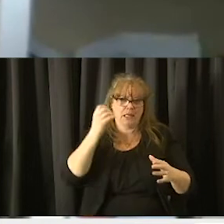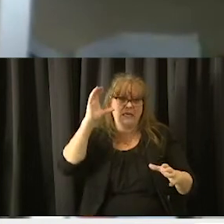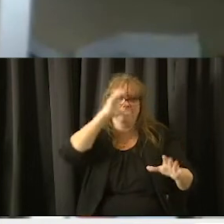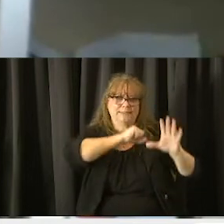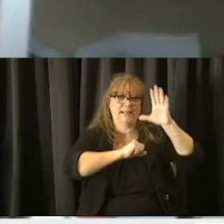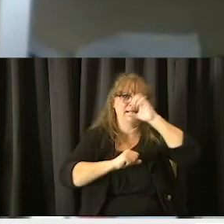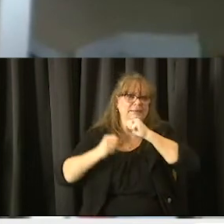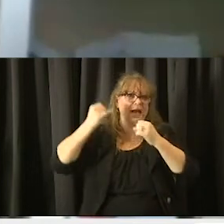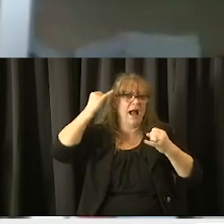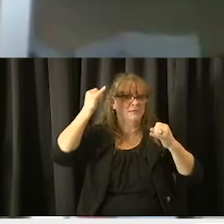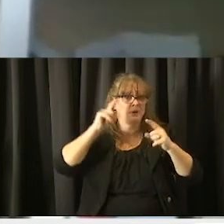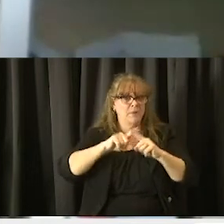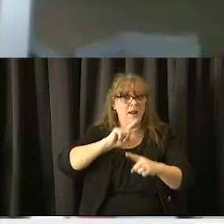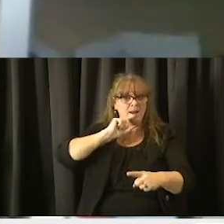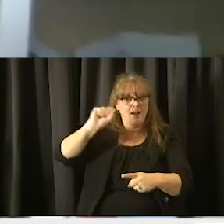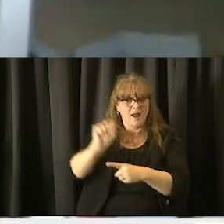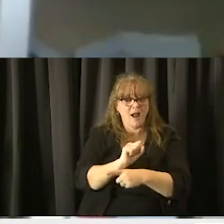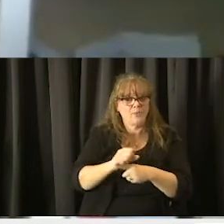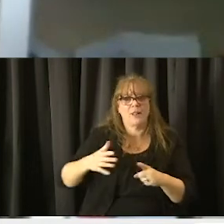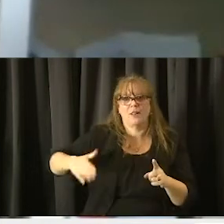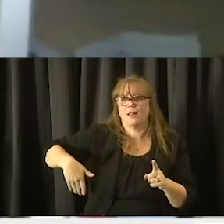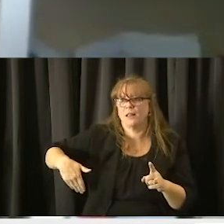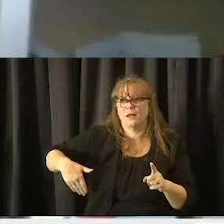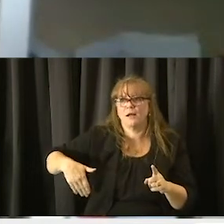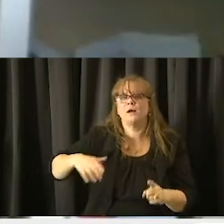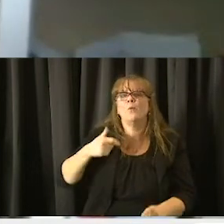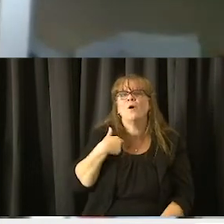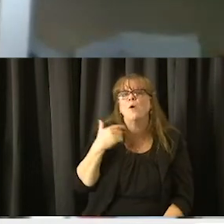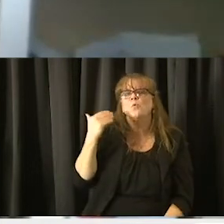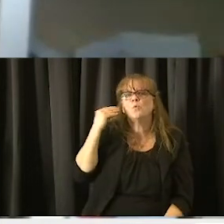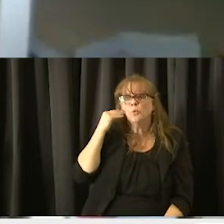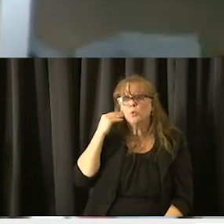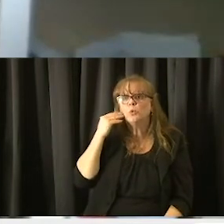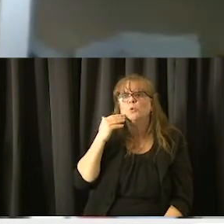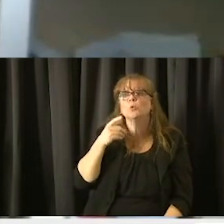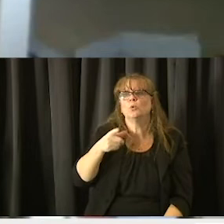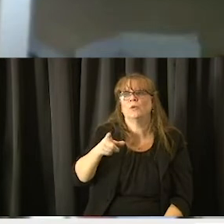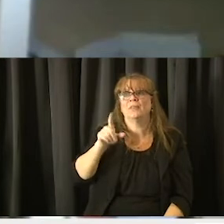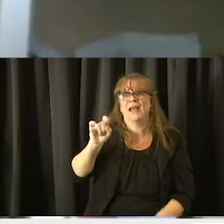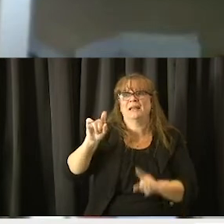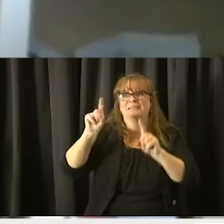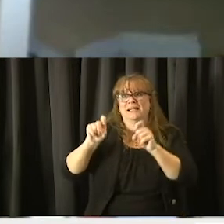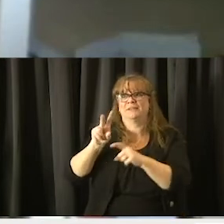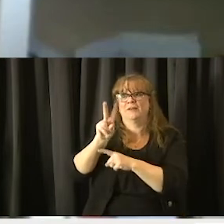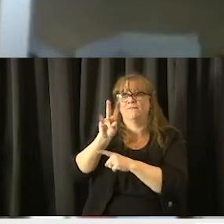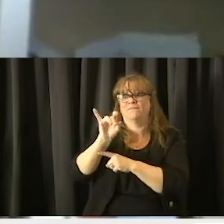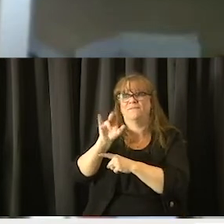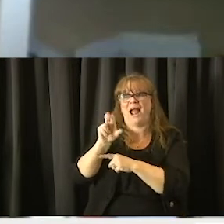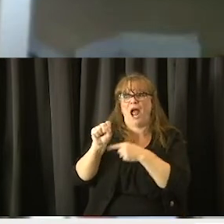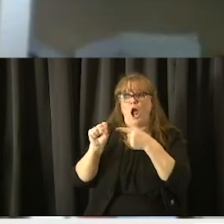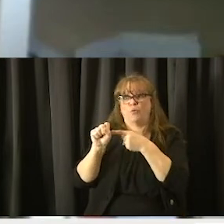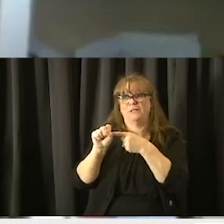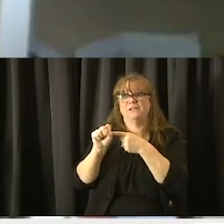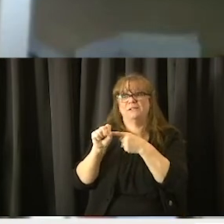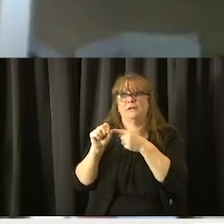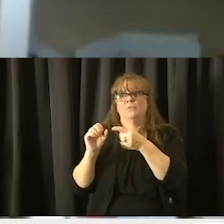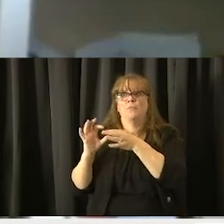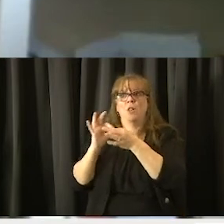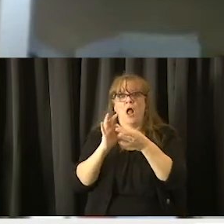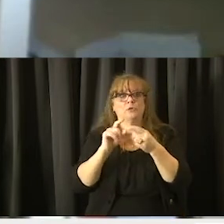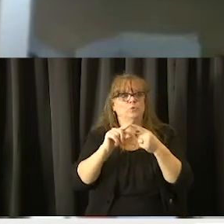this point it's mostly ideas uh and and we note that one of these mutations is happening on a